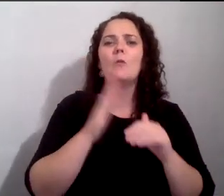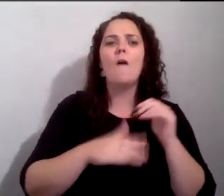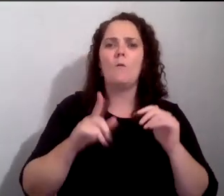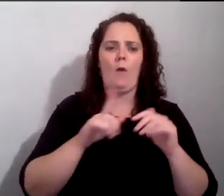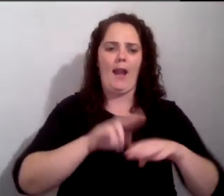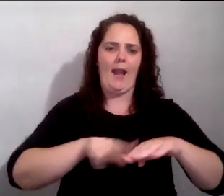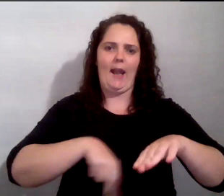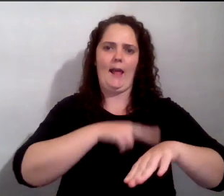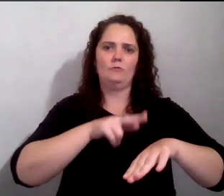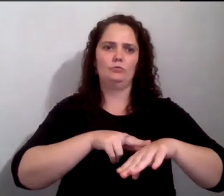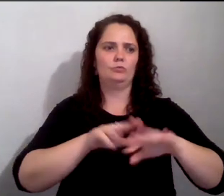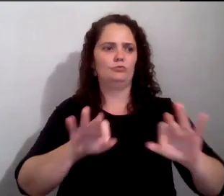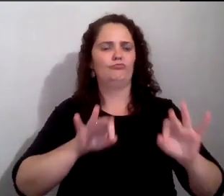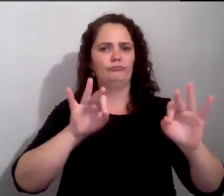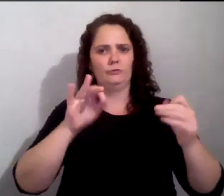and problematics, as well as the absence of